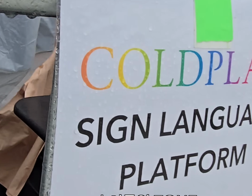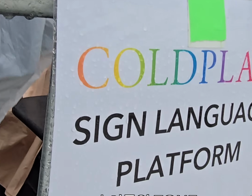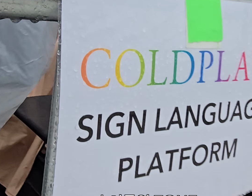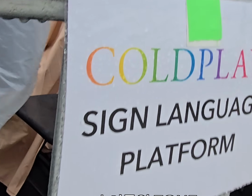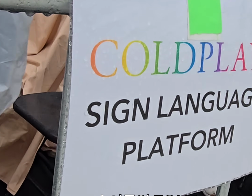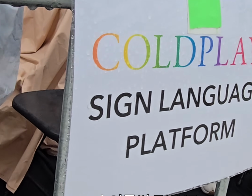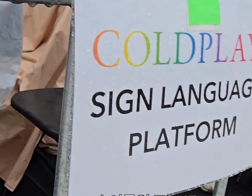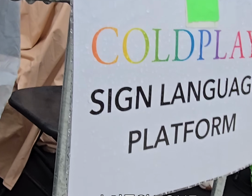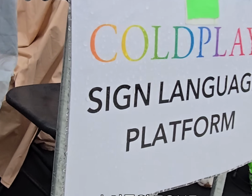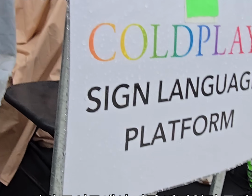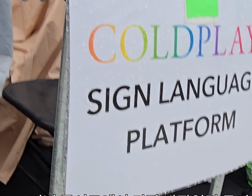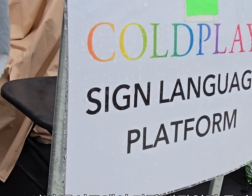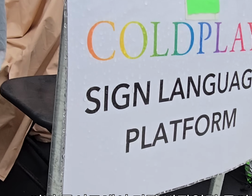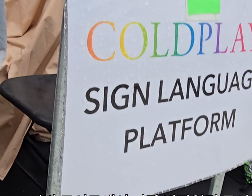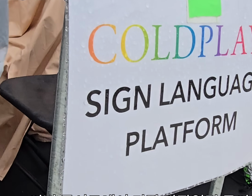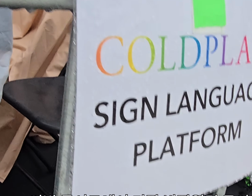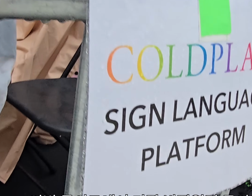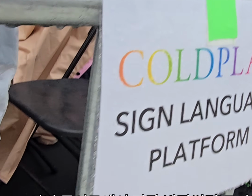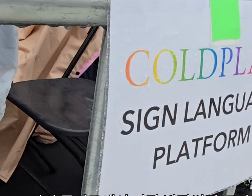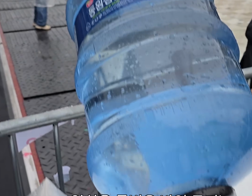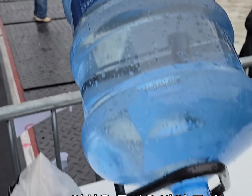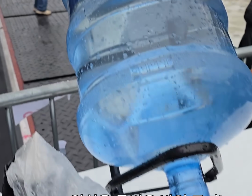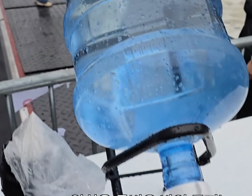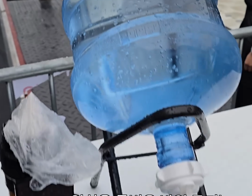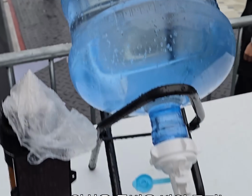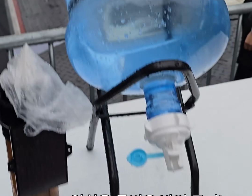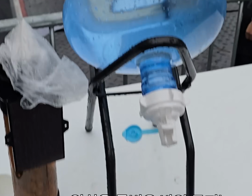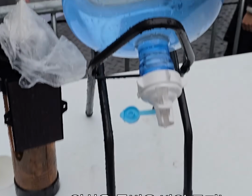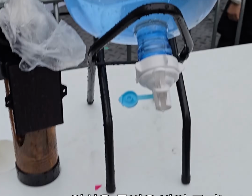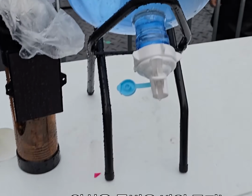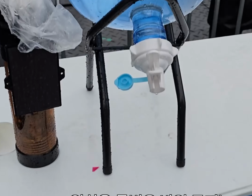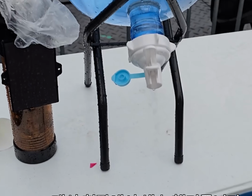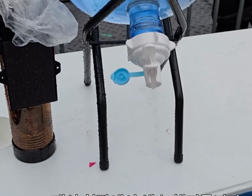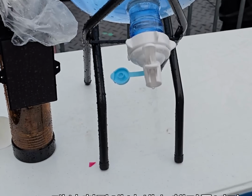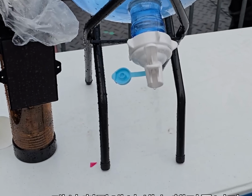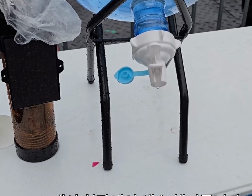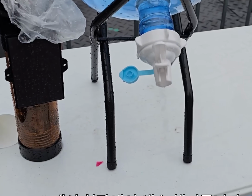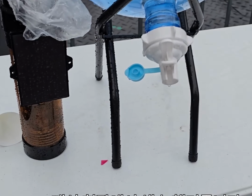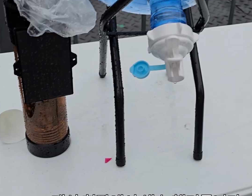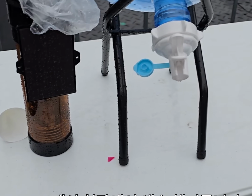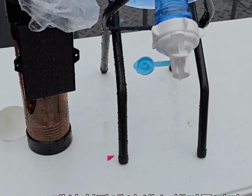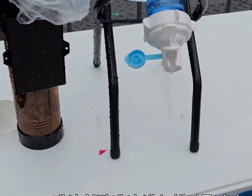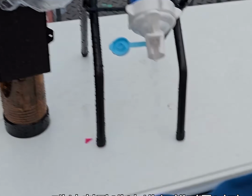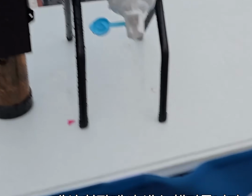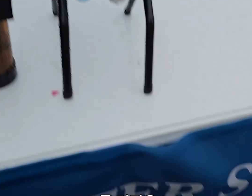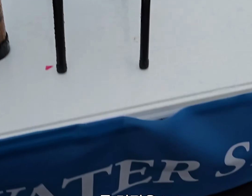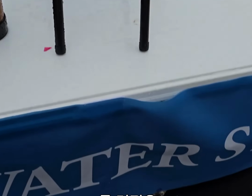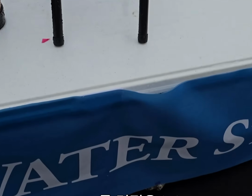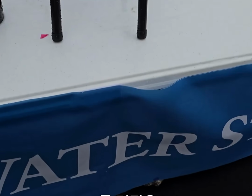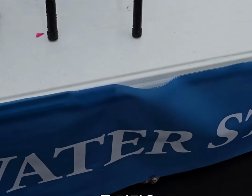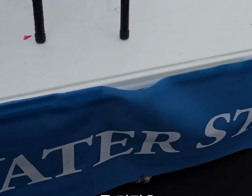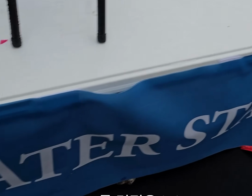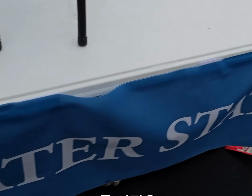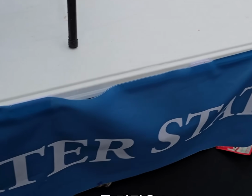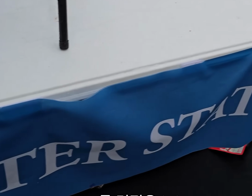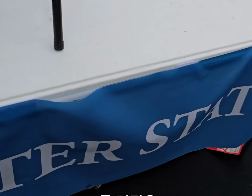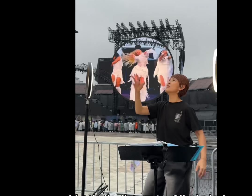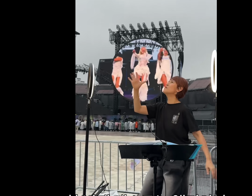There was even a dedicated Sign Language Interpretation Zone. This was the most sparkling place in this concert. No disposable water bottles allowed inside! But don’t worry—they handed out water bottles on site. Hydration, sorted!